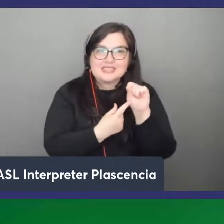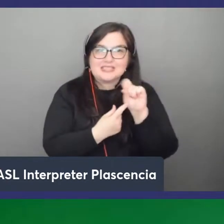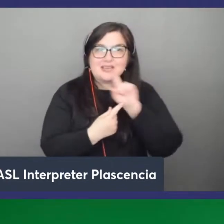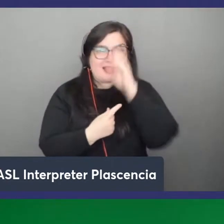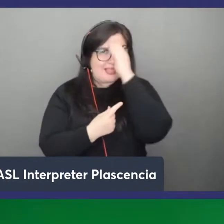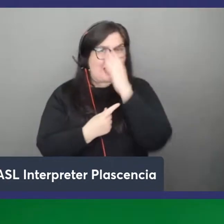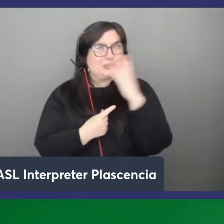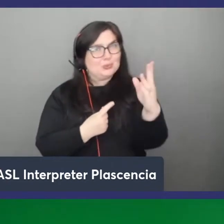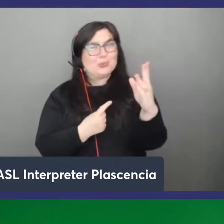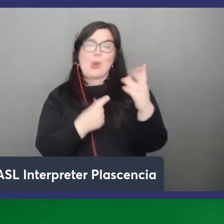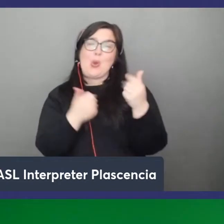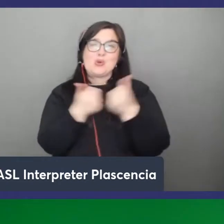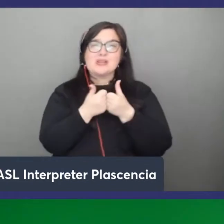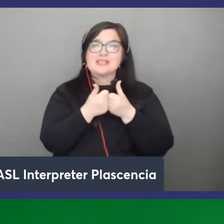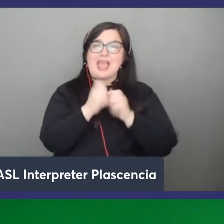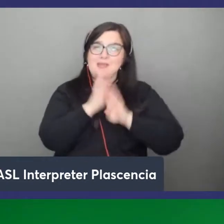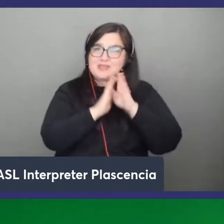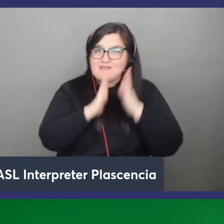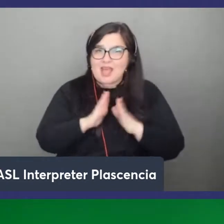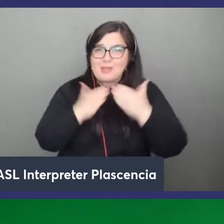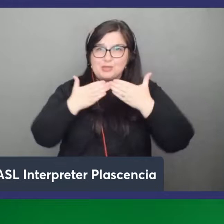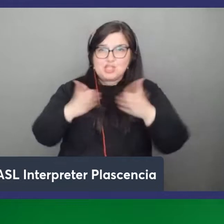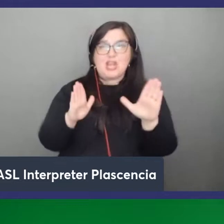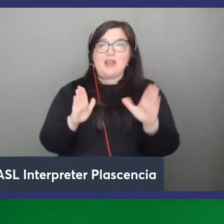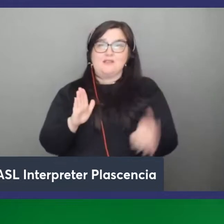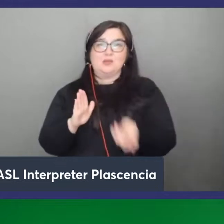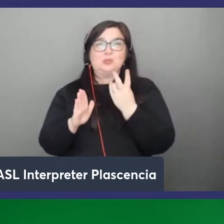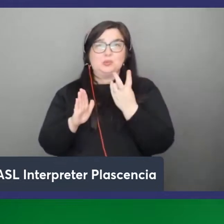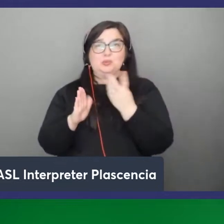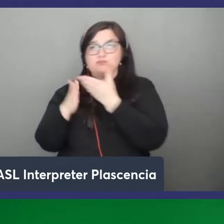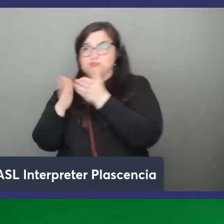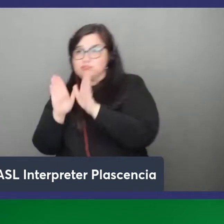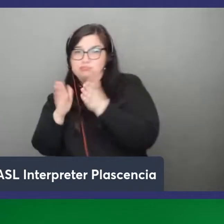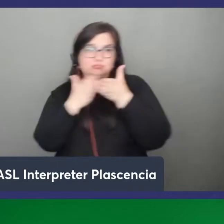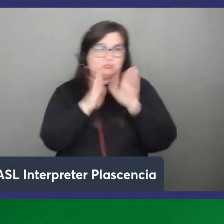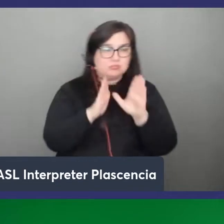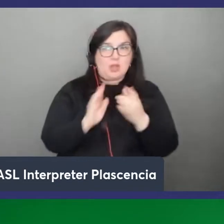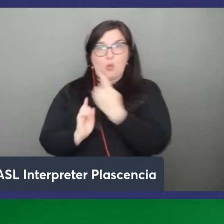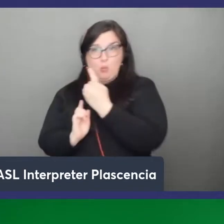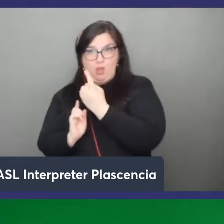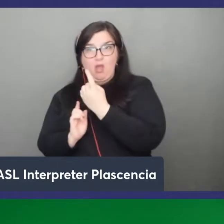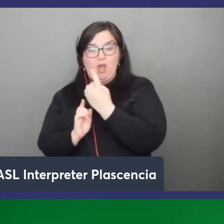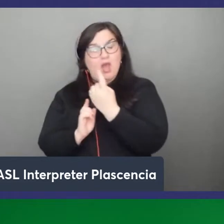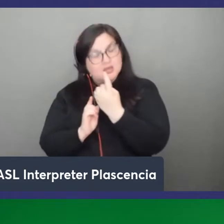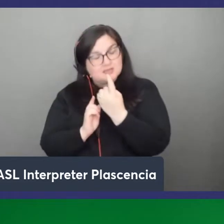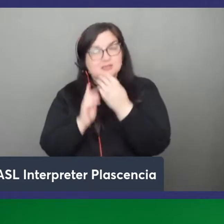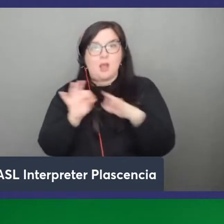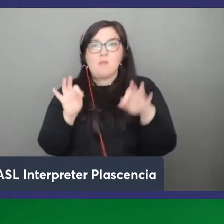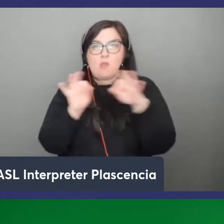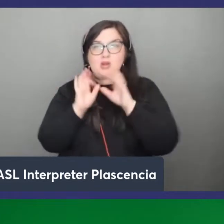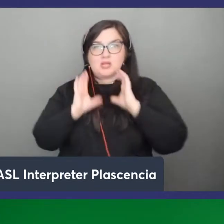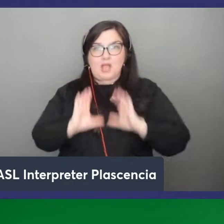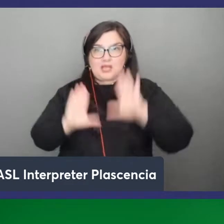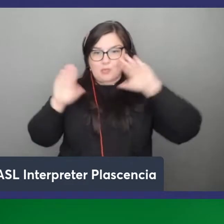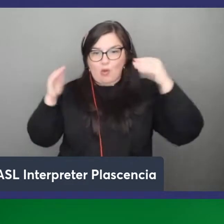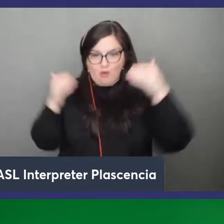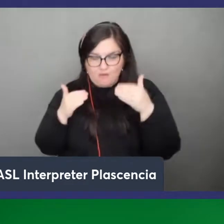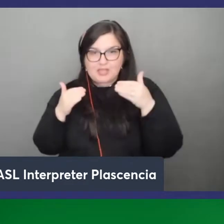has like two broad aspects, right? One which is super important and most customer focused is the game mechanics.